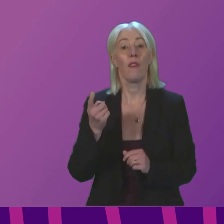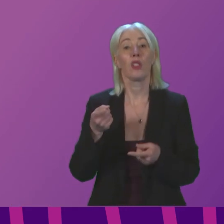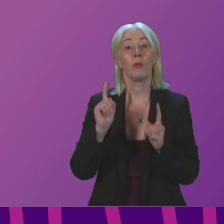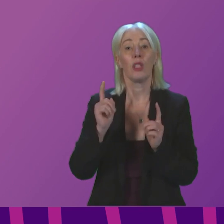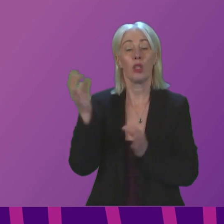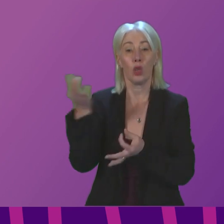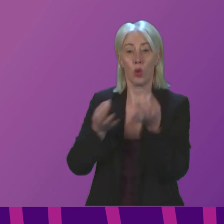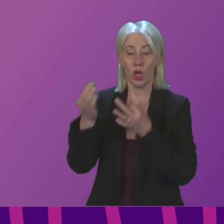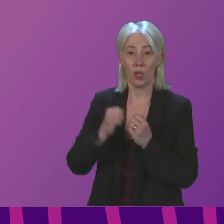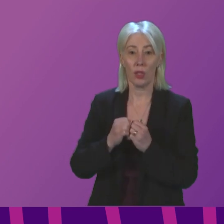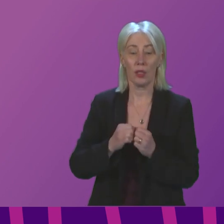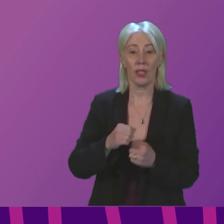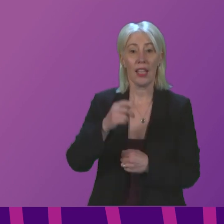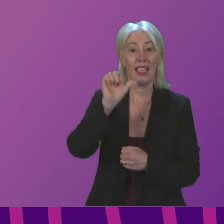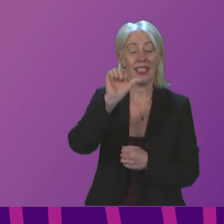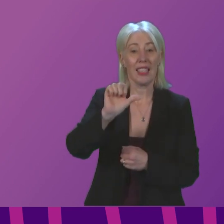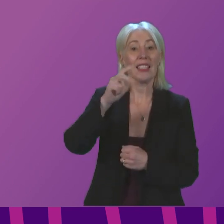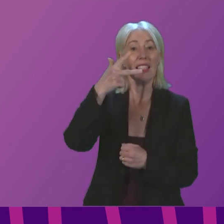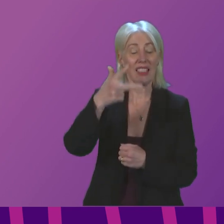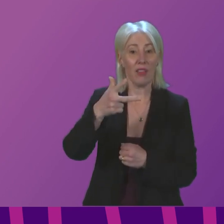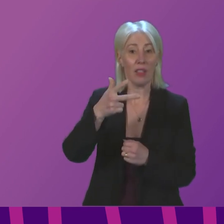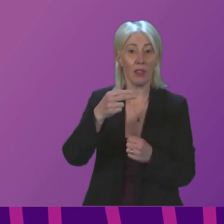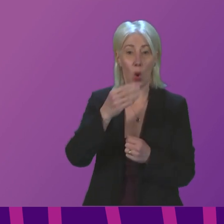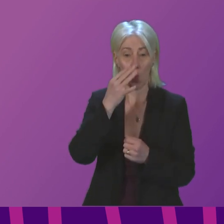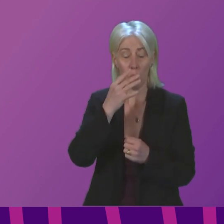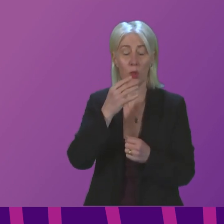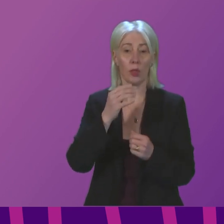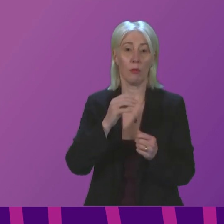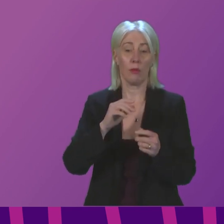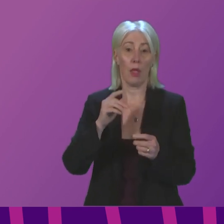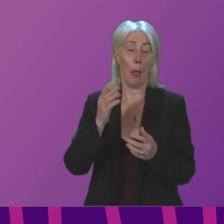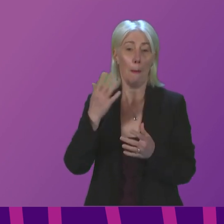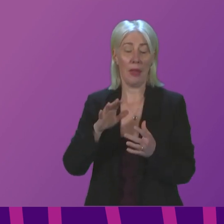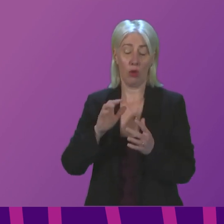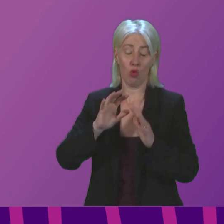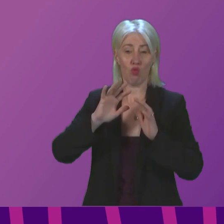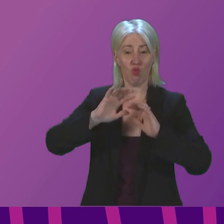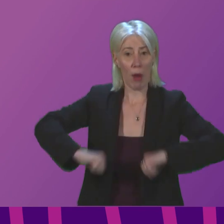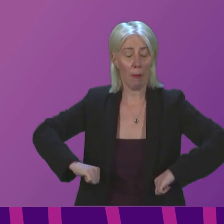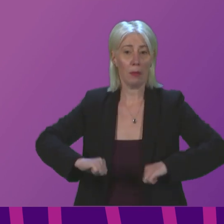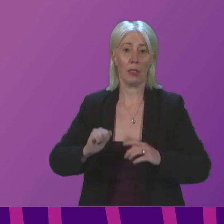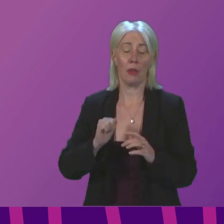Sixty-seven-year-old Esther Brown was raped and murdered by Jason Graham. This is a man